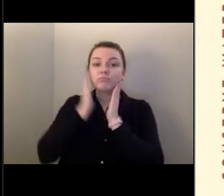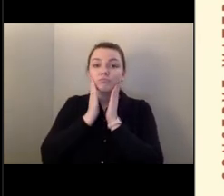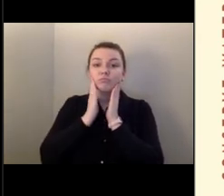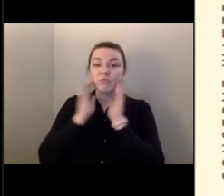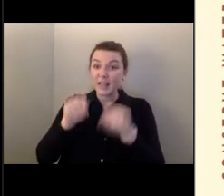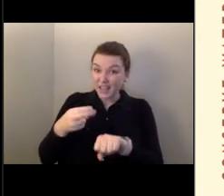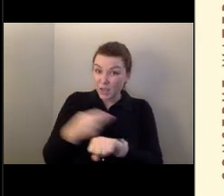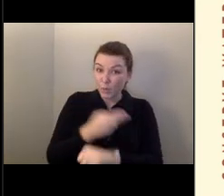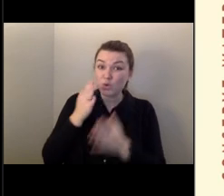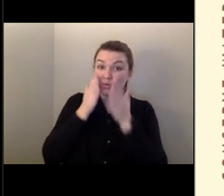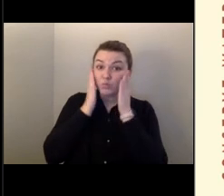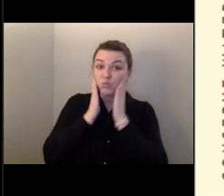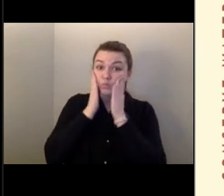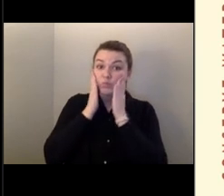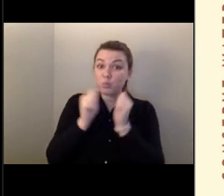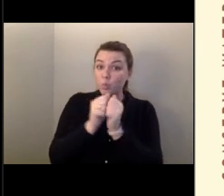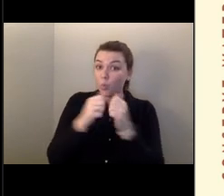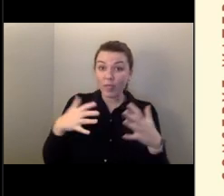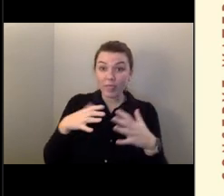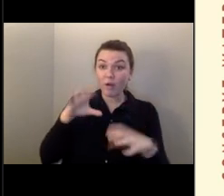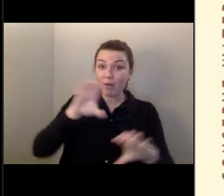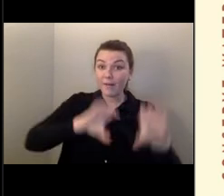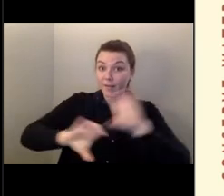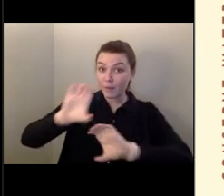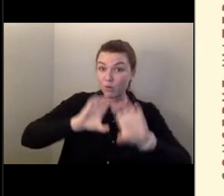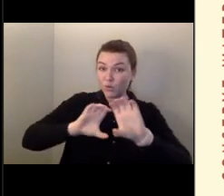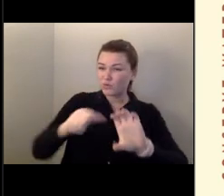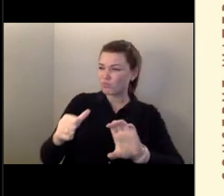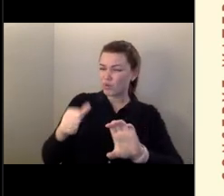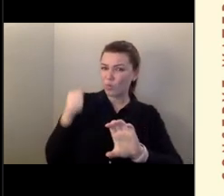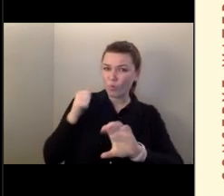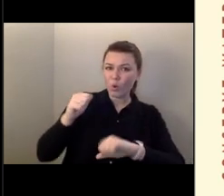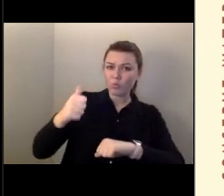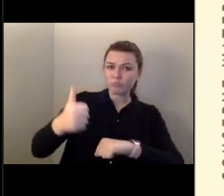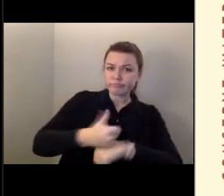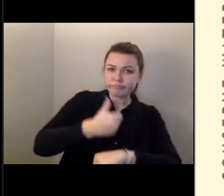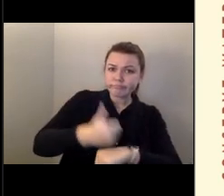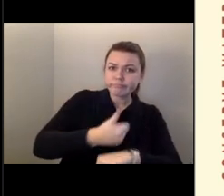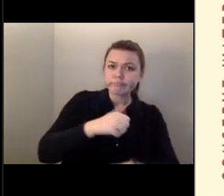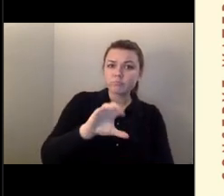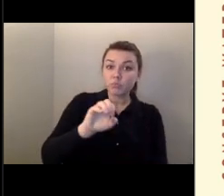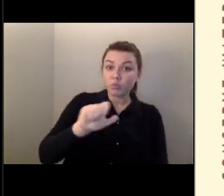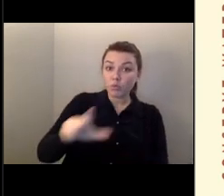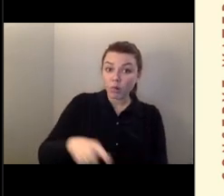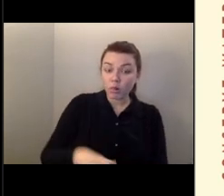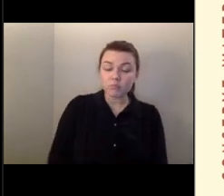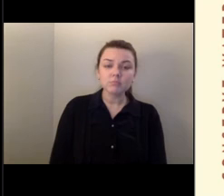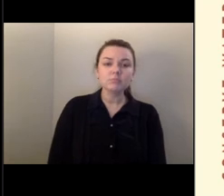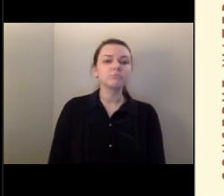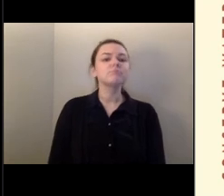that harm our coral reefs? These are things that you folks can choose to do with you and your families.